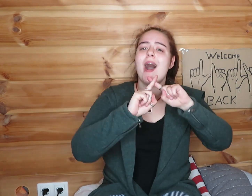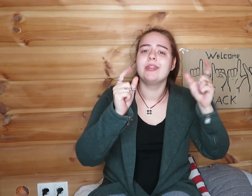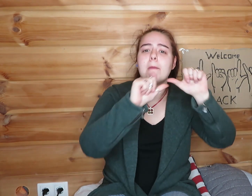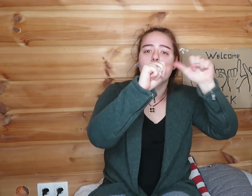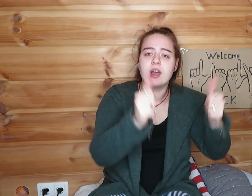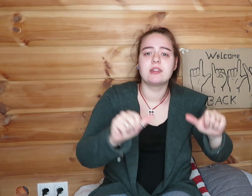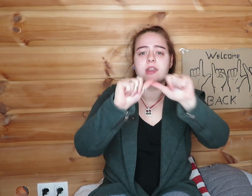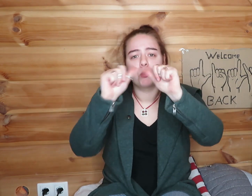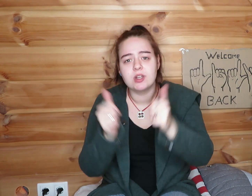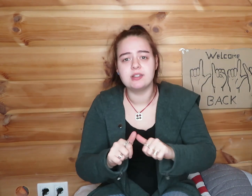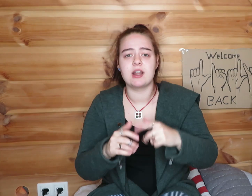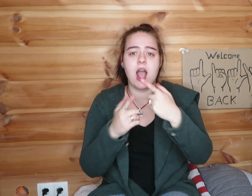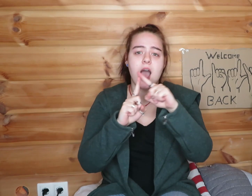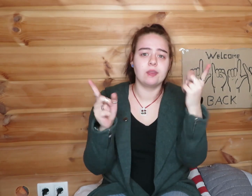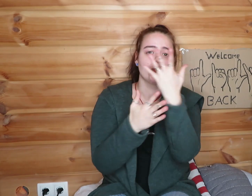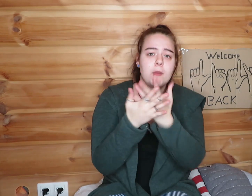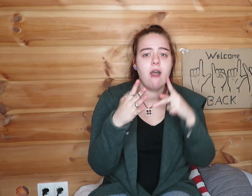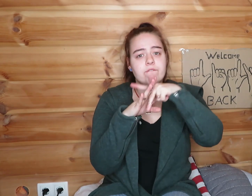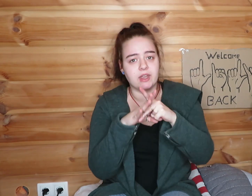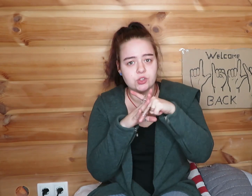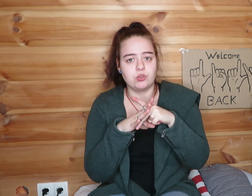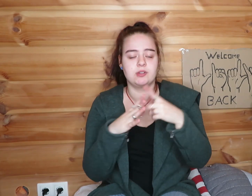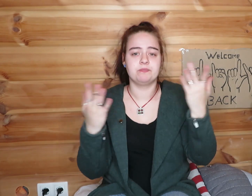They have differend modalities. Both use different language tools.